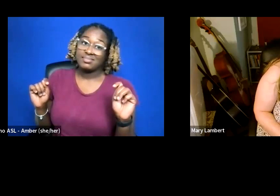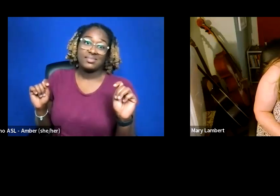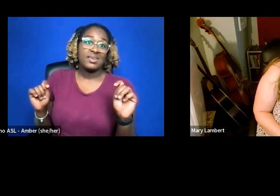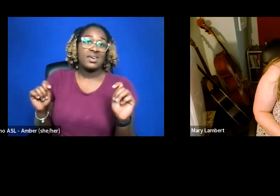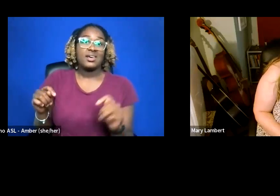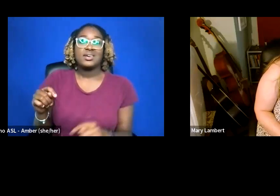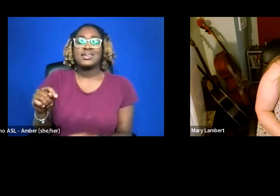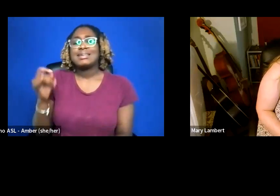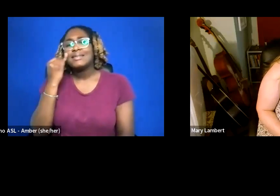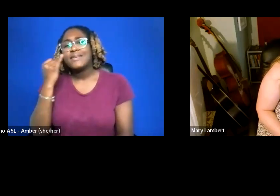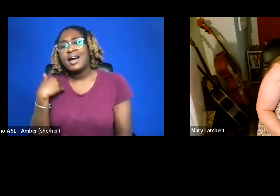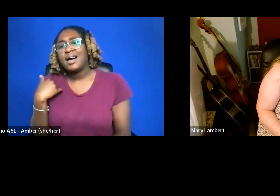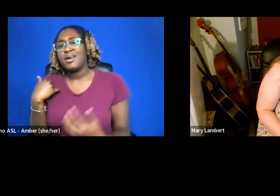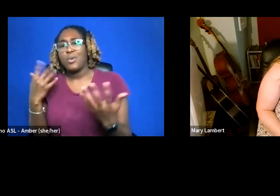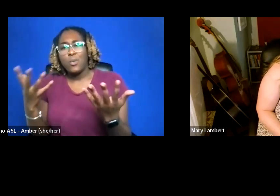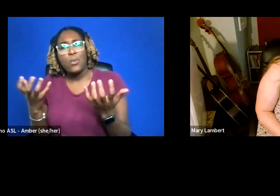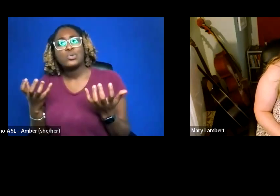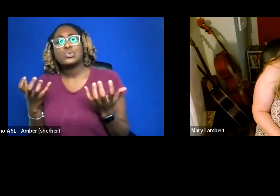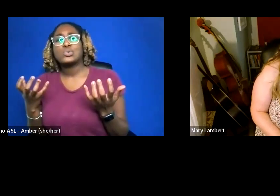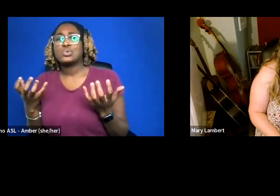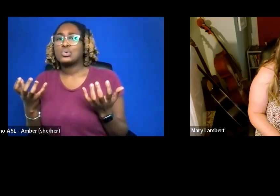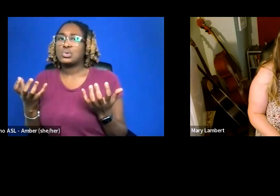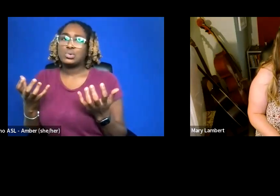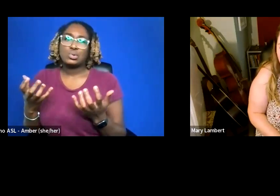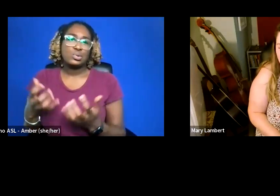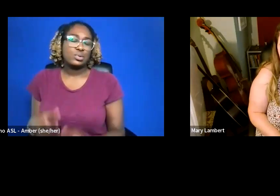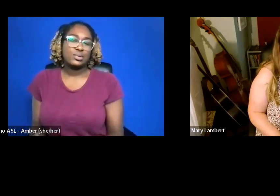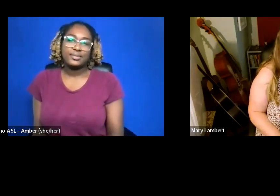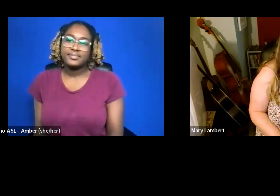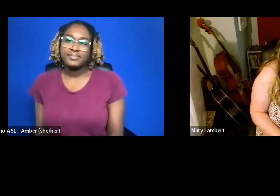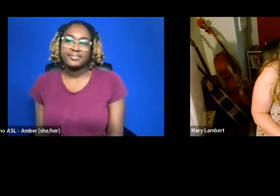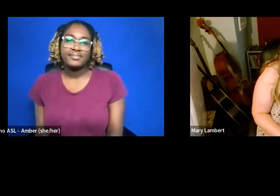Yvonne, if I wanted to.